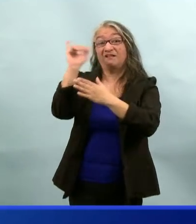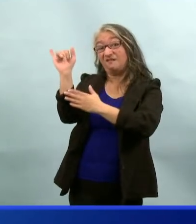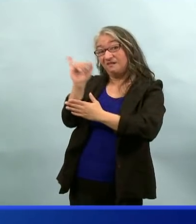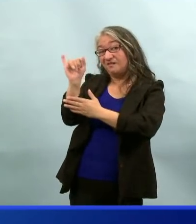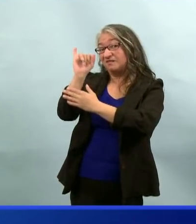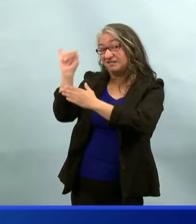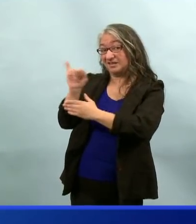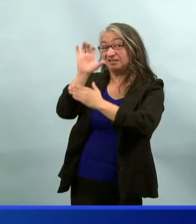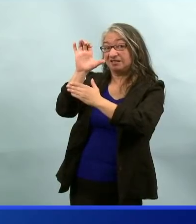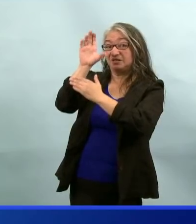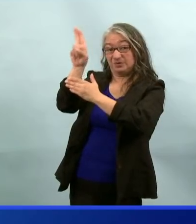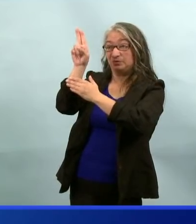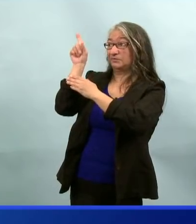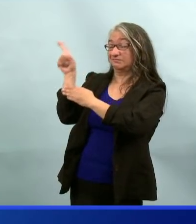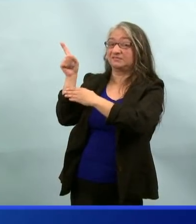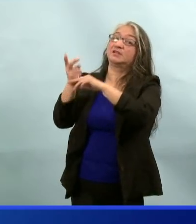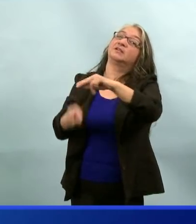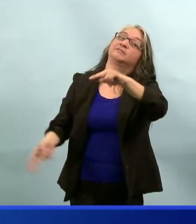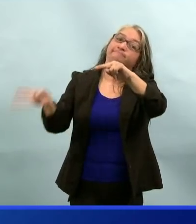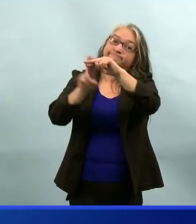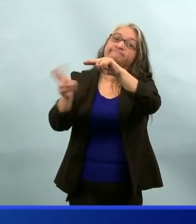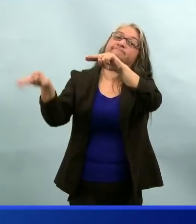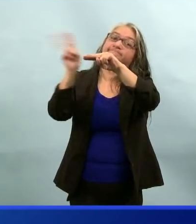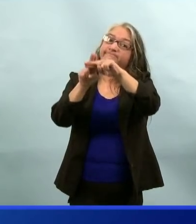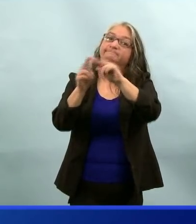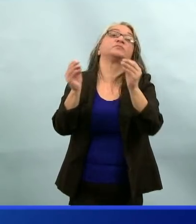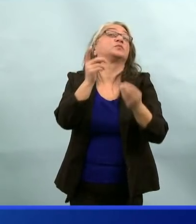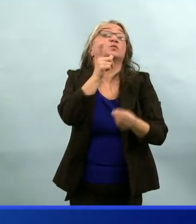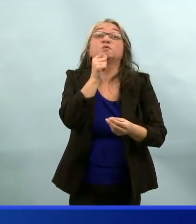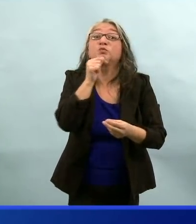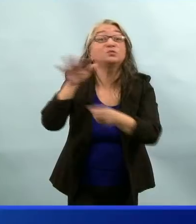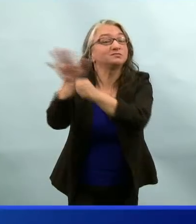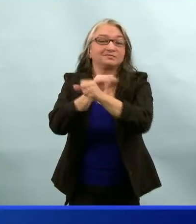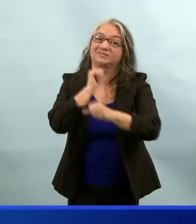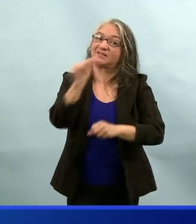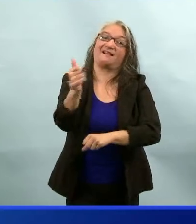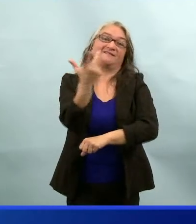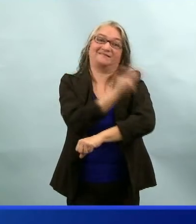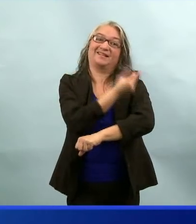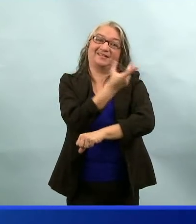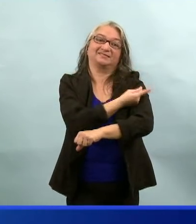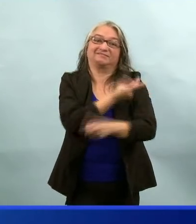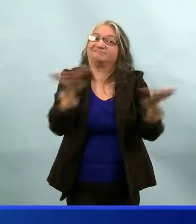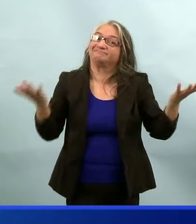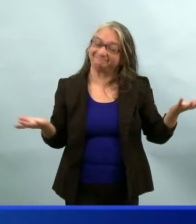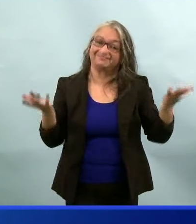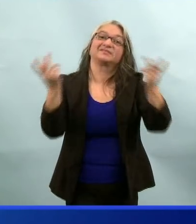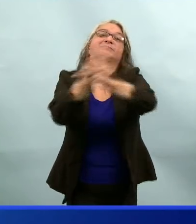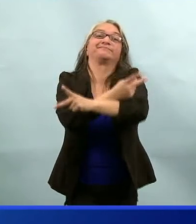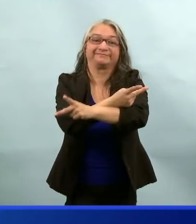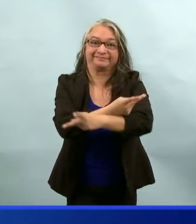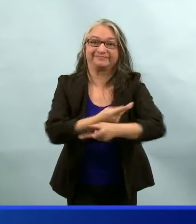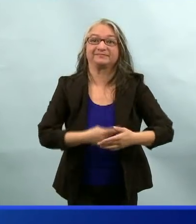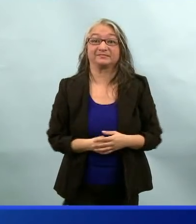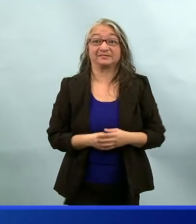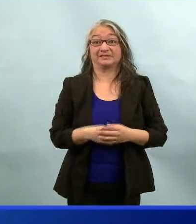so let me be very clear we are not seeing many fully vaccinated patients in hospital or in icu